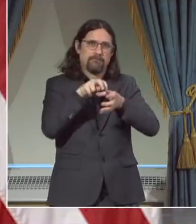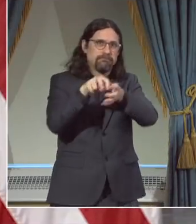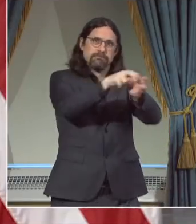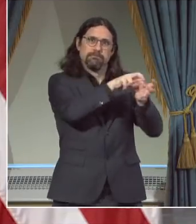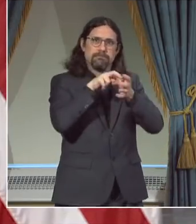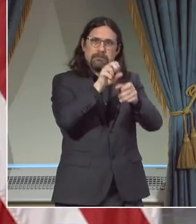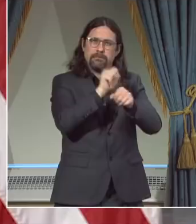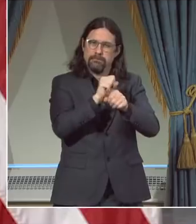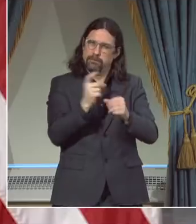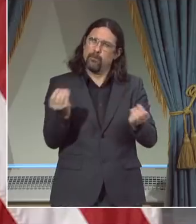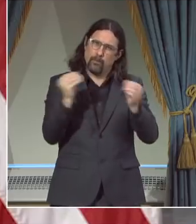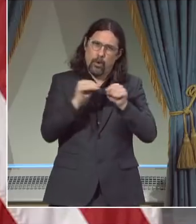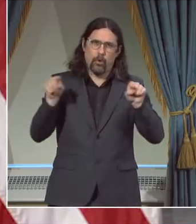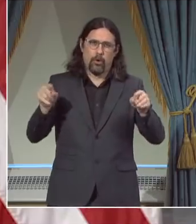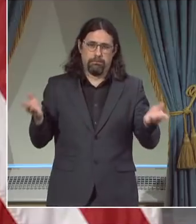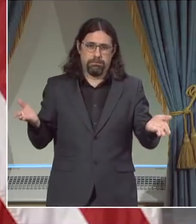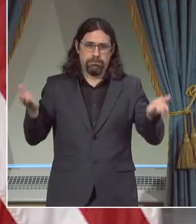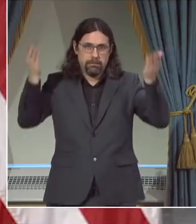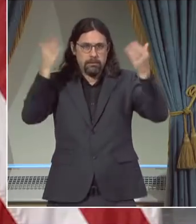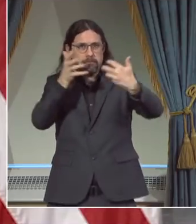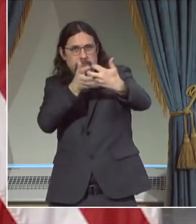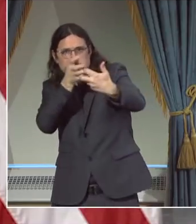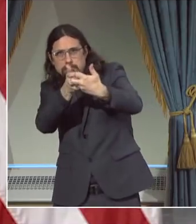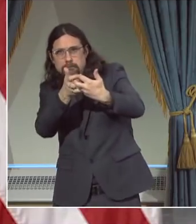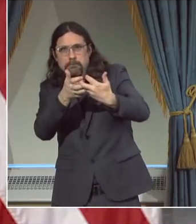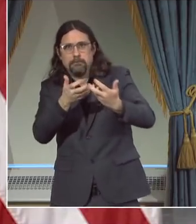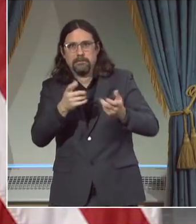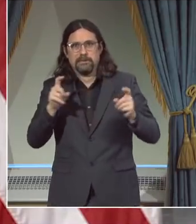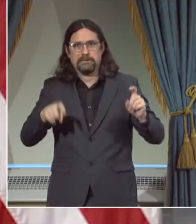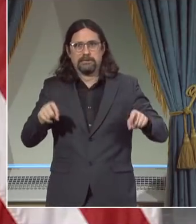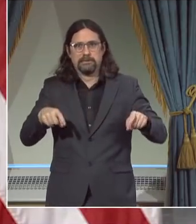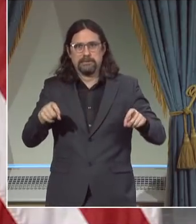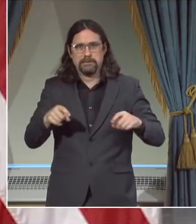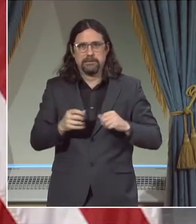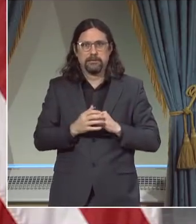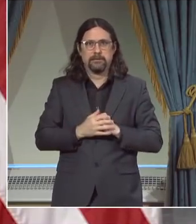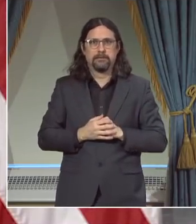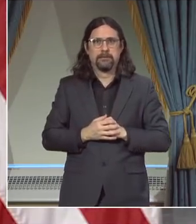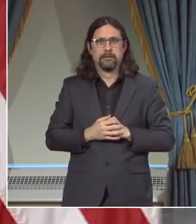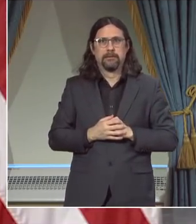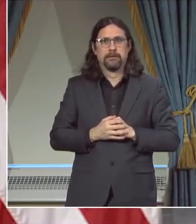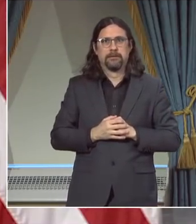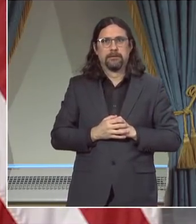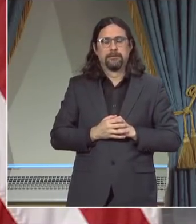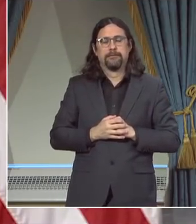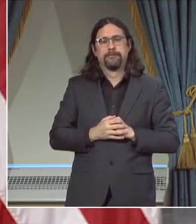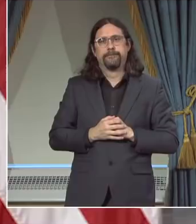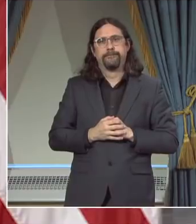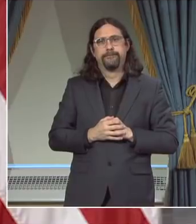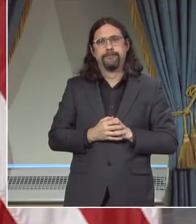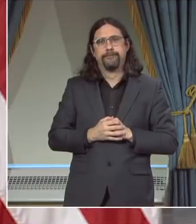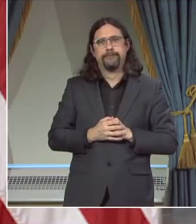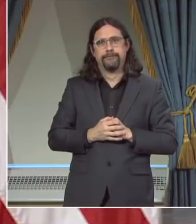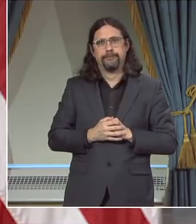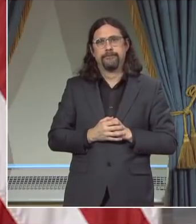SERVE TRUE EMERGENCIES, D AN HETR'SE LAOTOF THEM, TO MAKE SURE NEW YORKERS GEHET T HLPE THEY NEED. OBVIOUSLY THERE'S